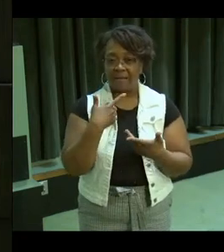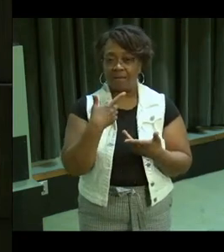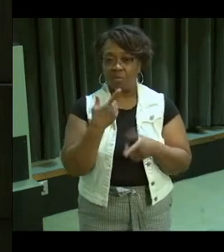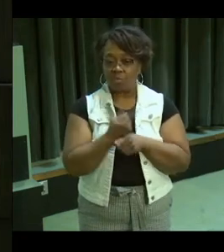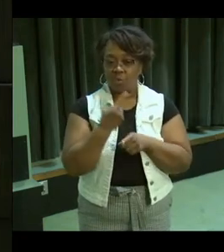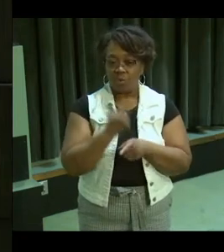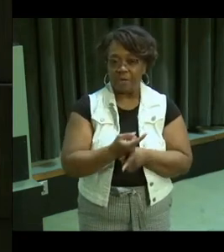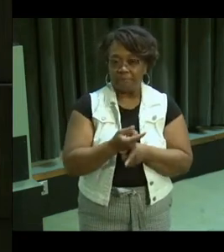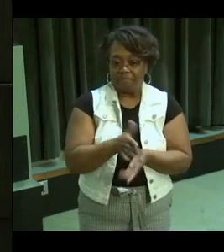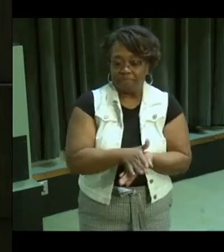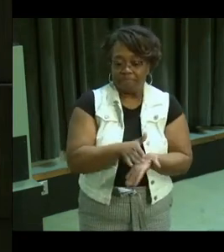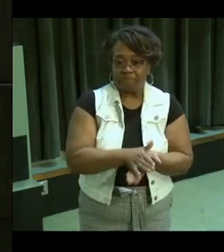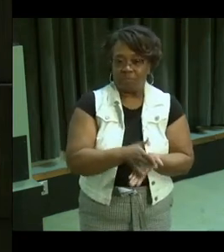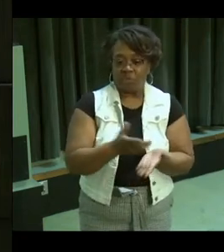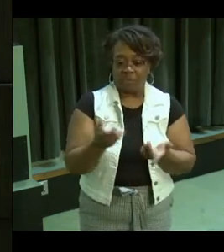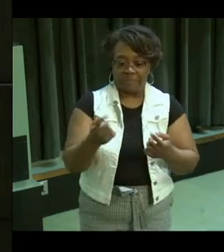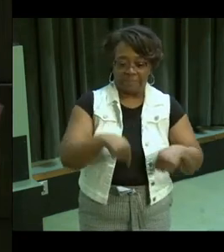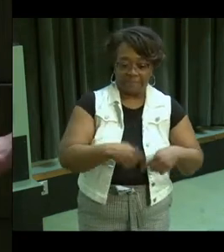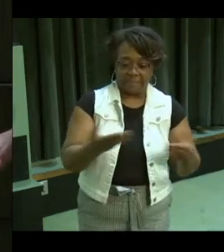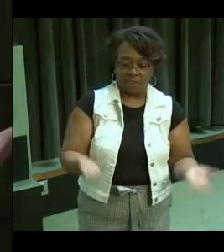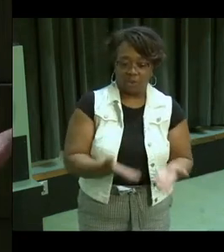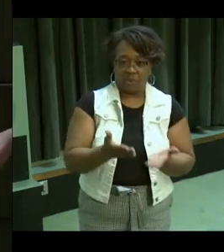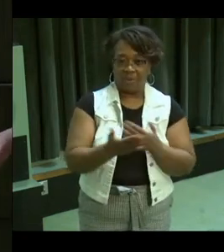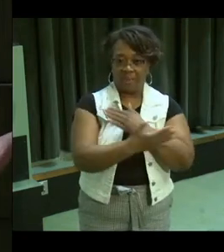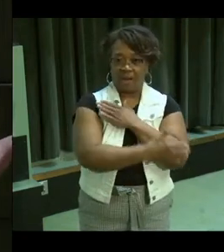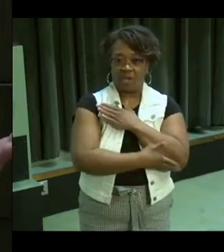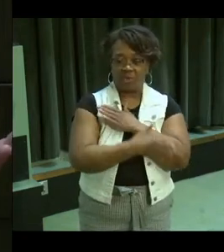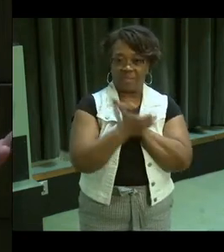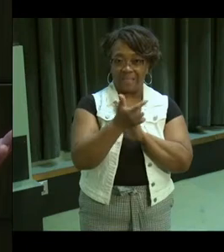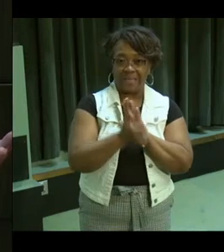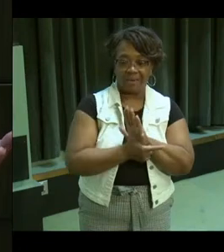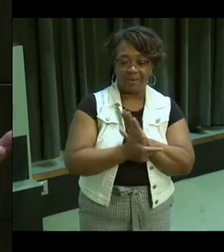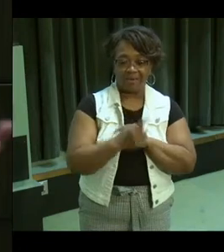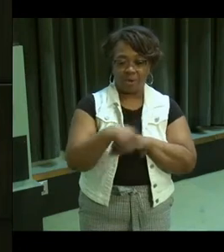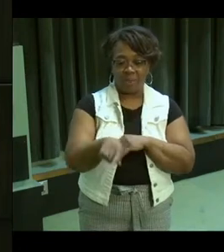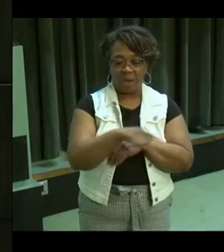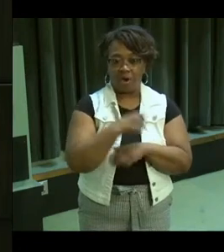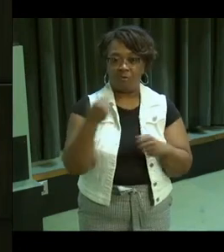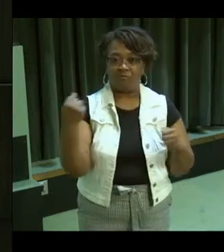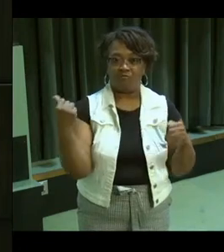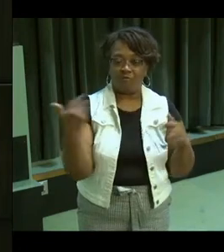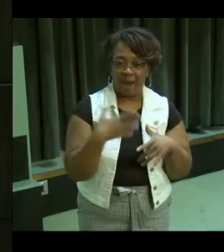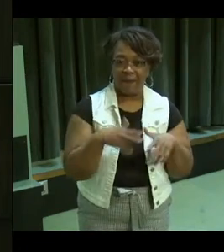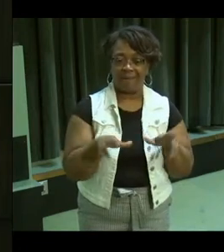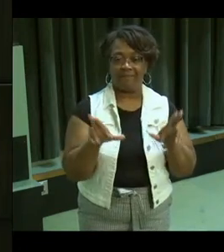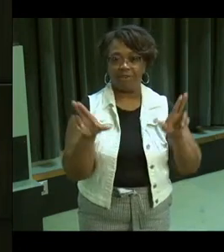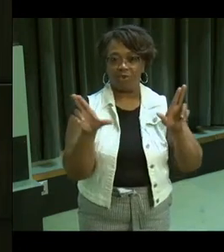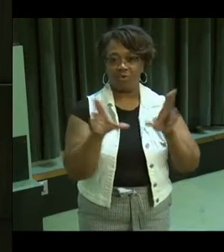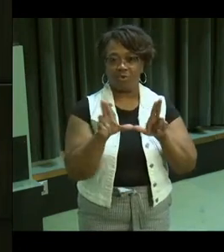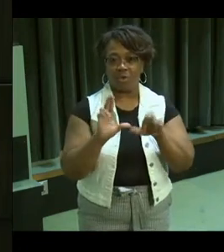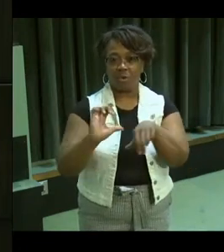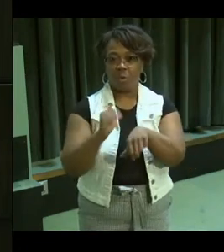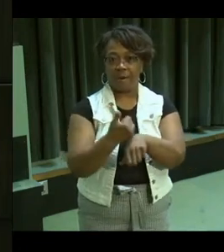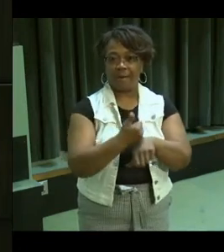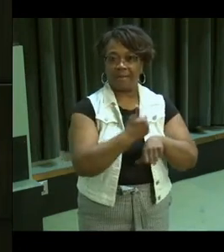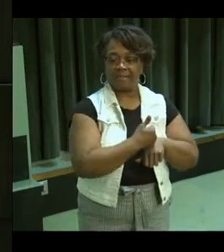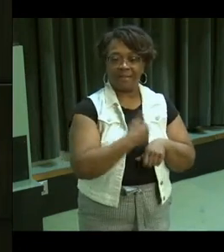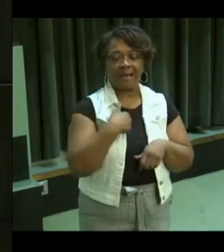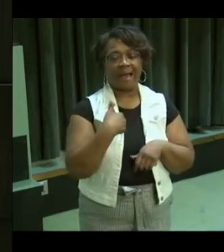extremely fearful of, you know,